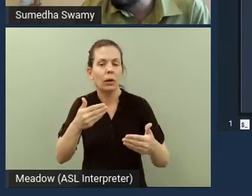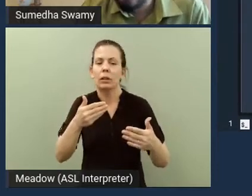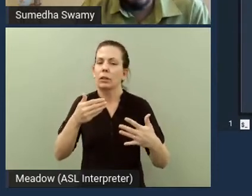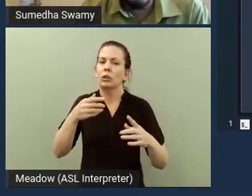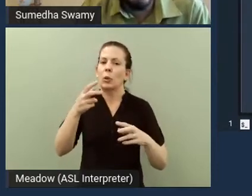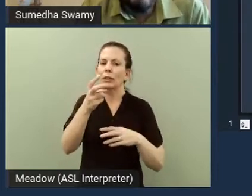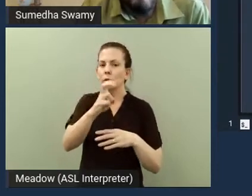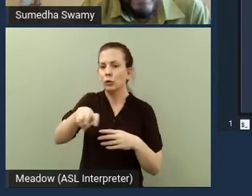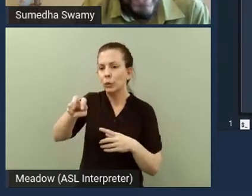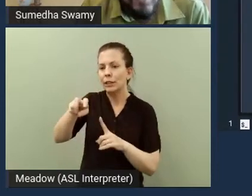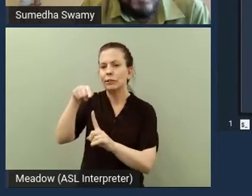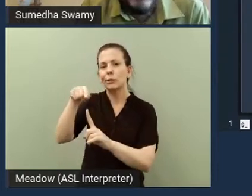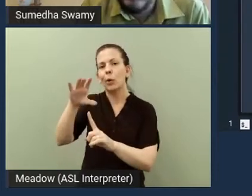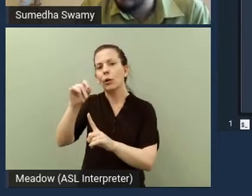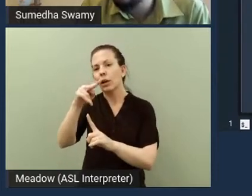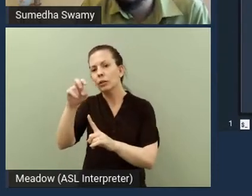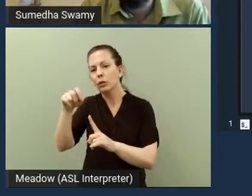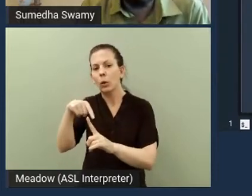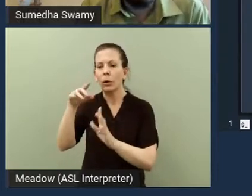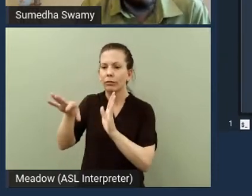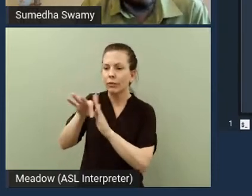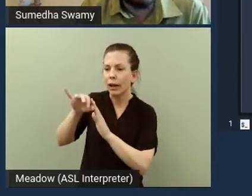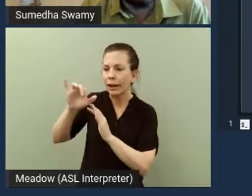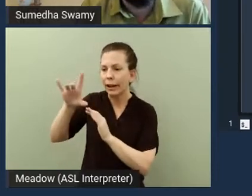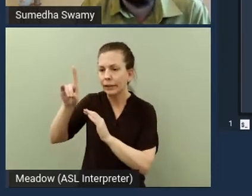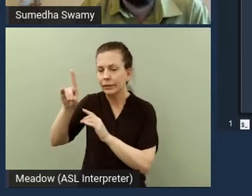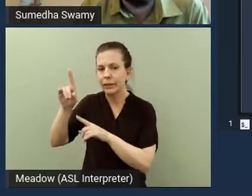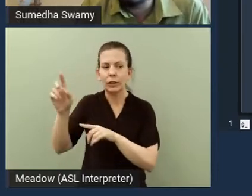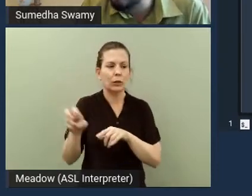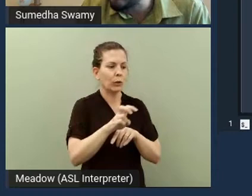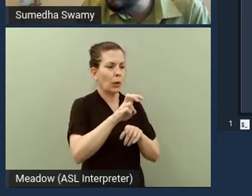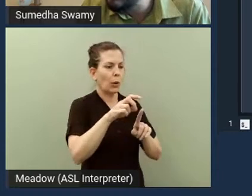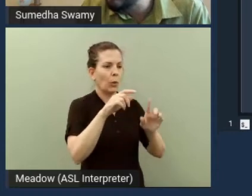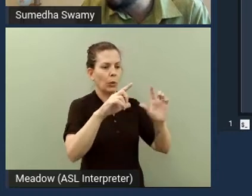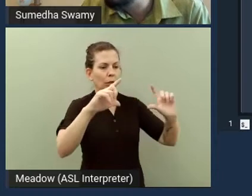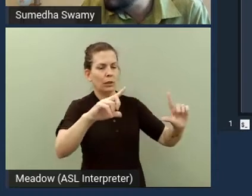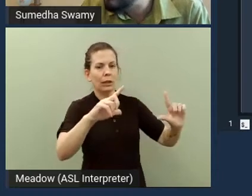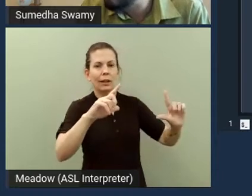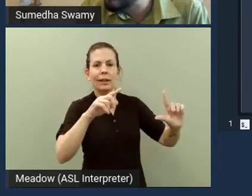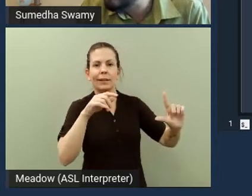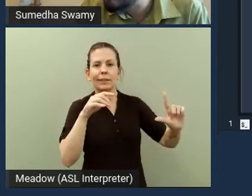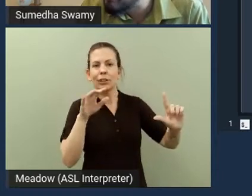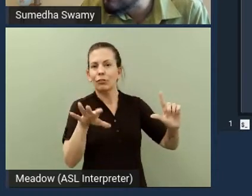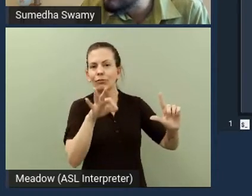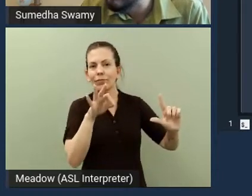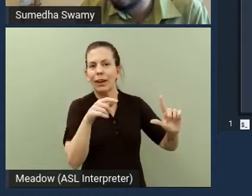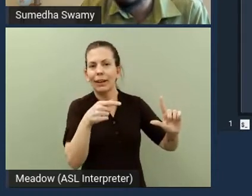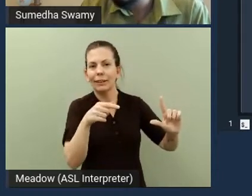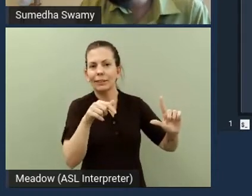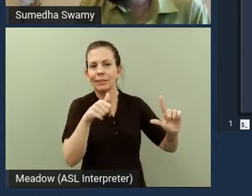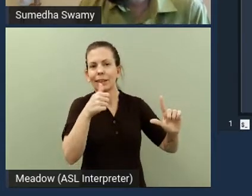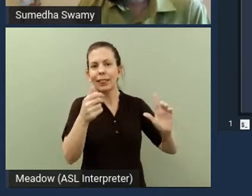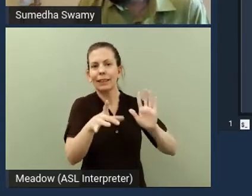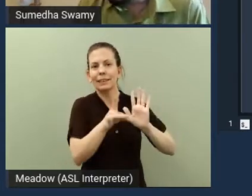go to a console, find out this ID, go to a terminal, get the, you know, the Kerberos ticket